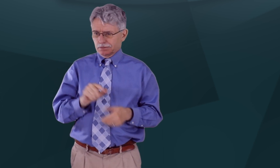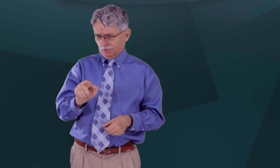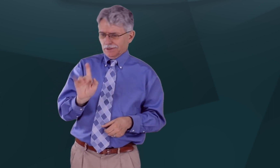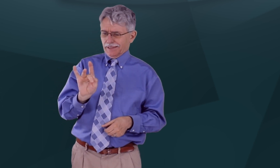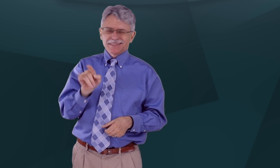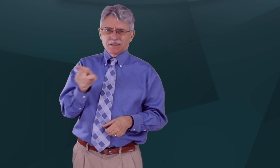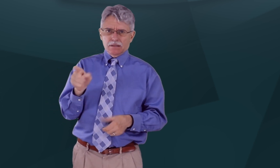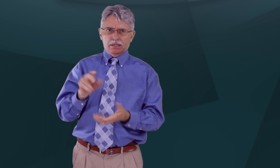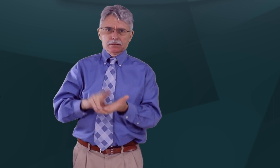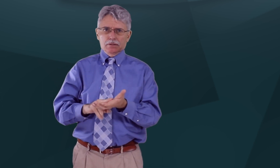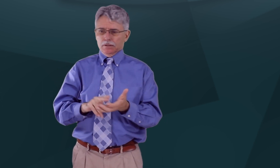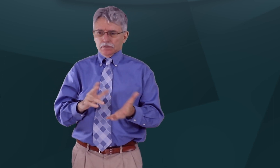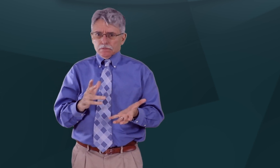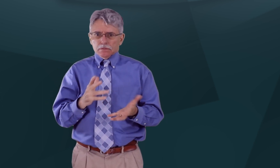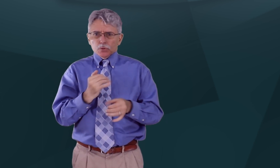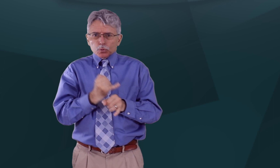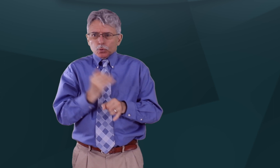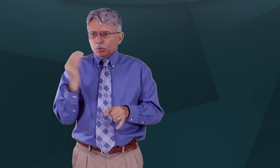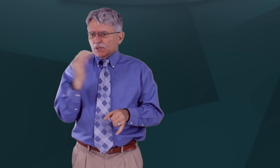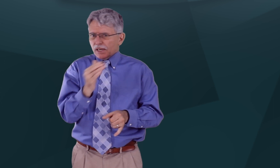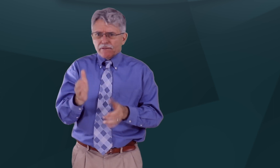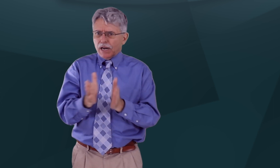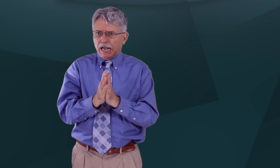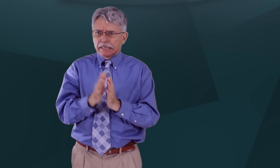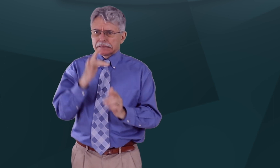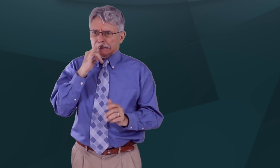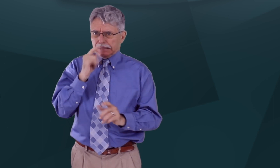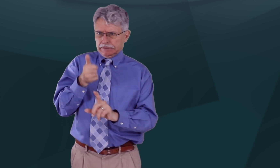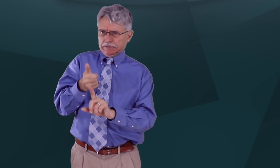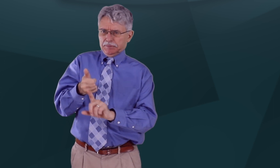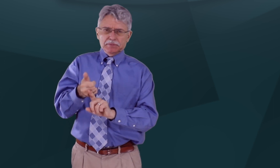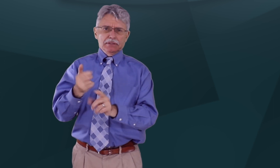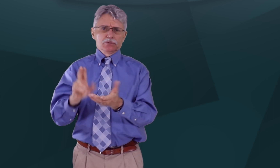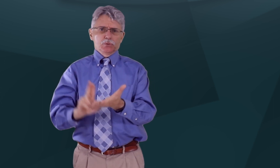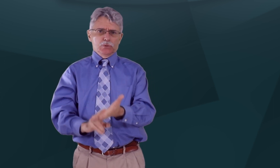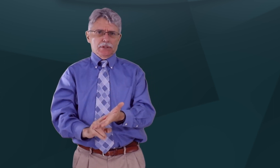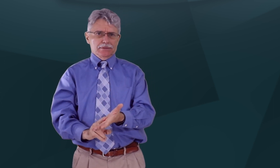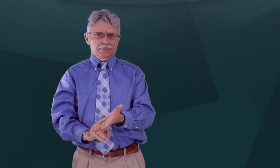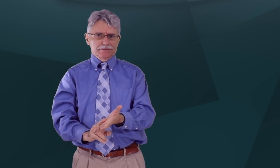The child needs to sign. The school had never asked for kids to sign themselves.